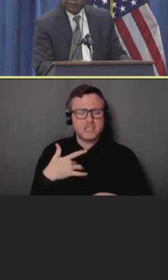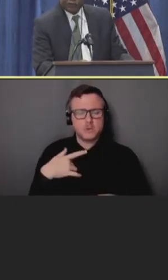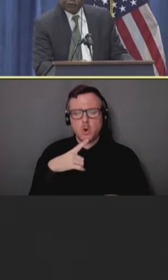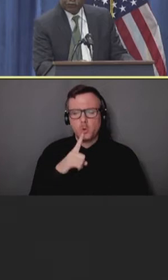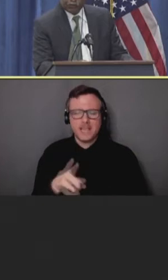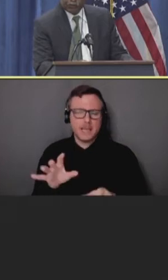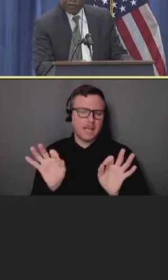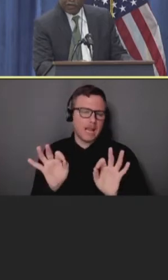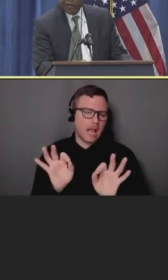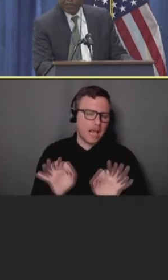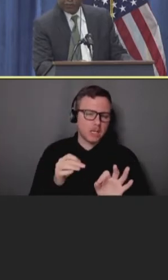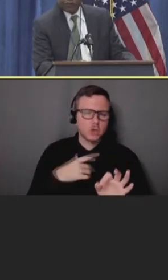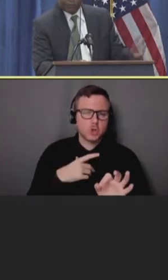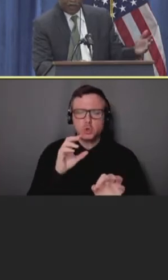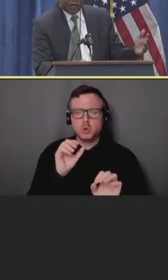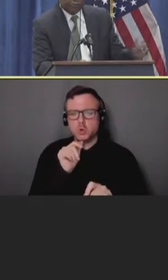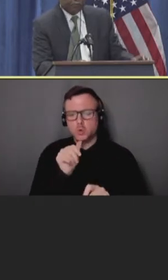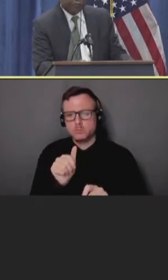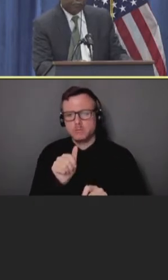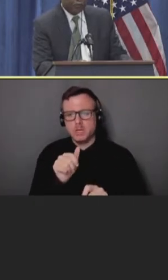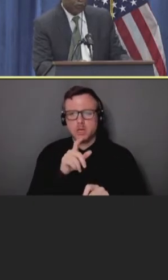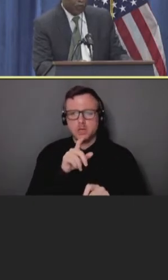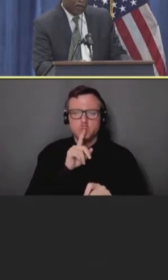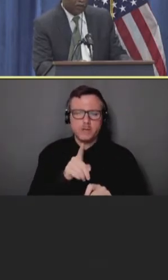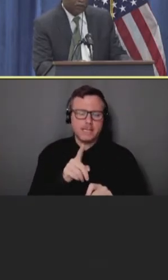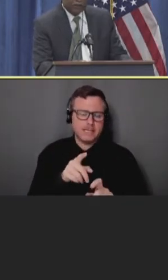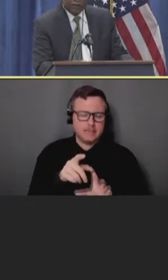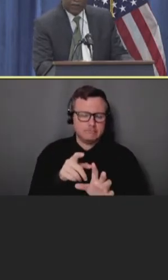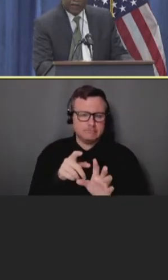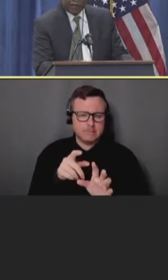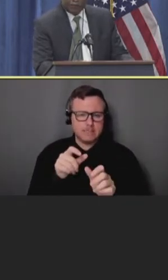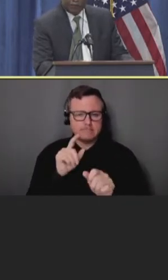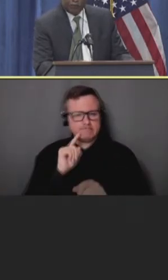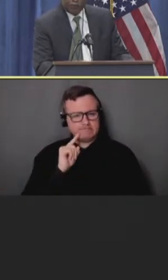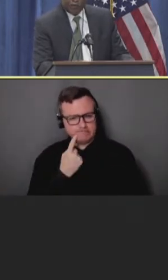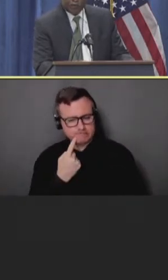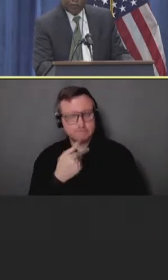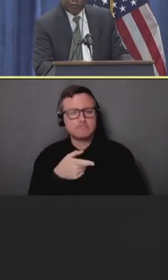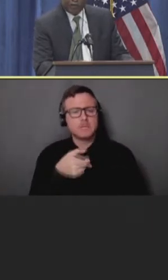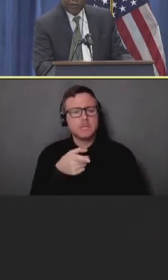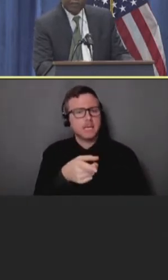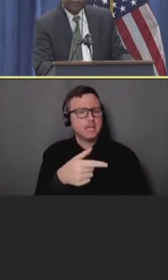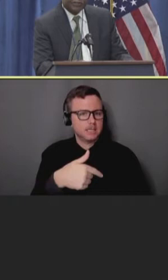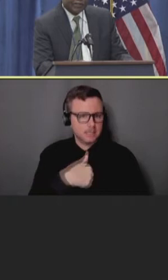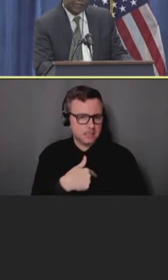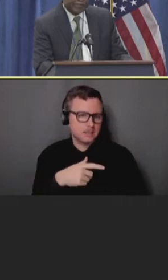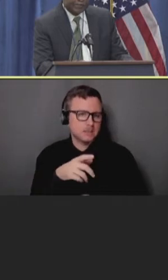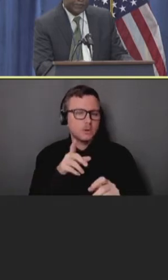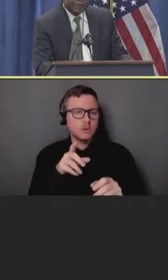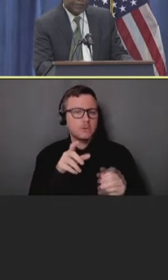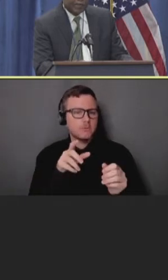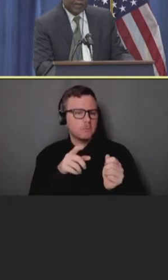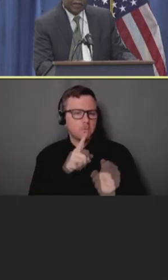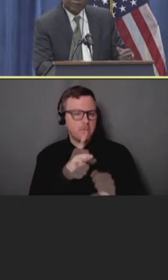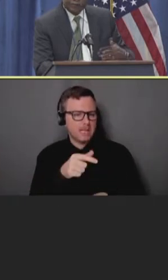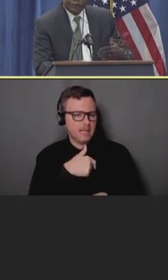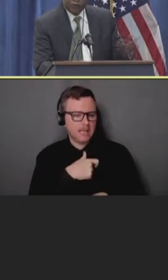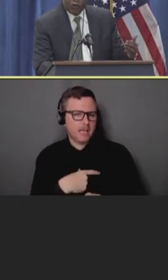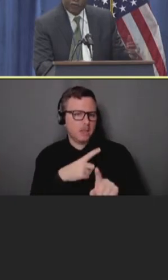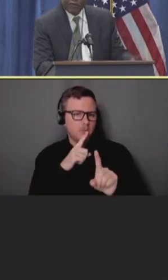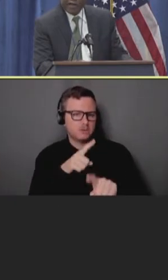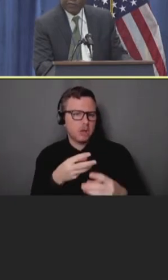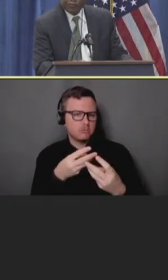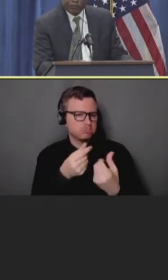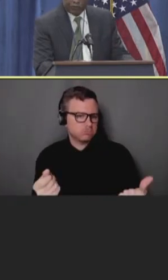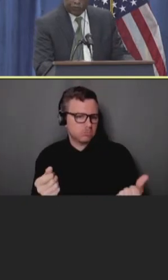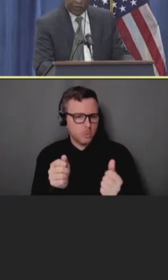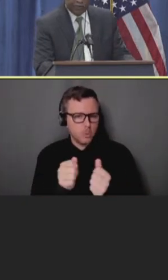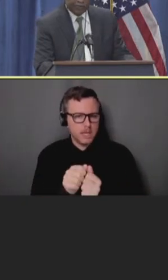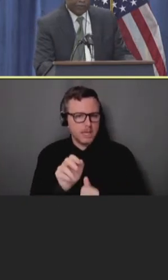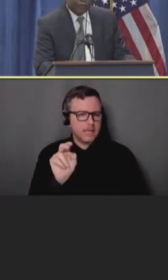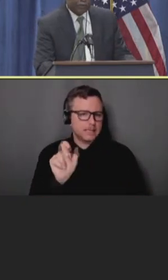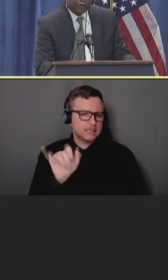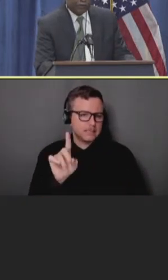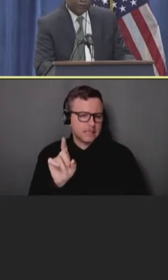individuals respond -- responded pretty well with NSAIDs, short hospital durations in the